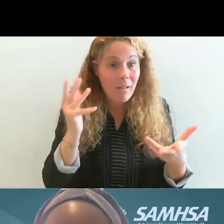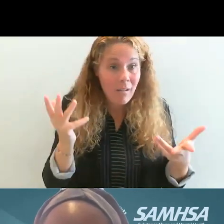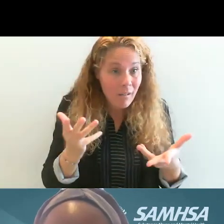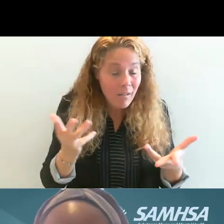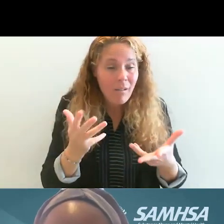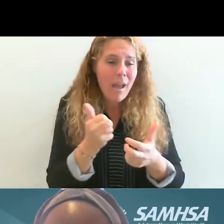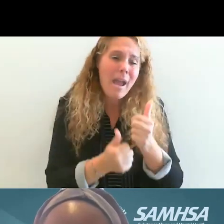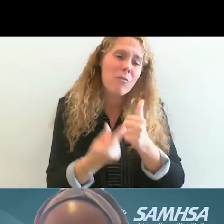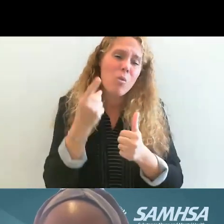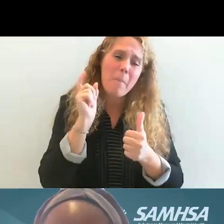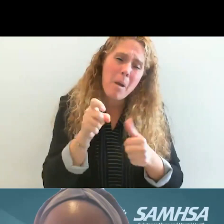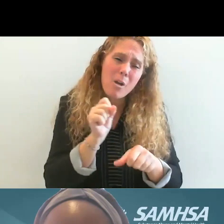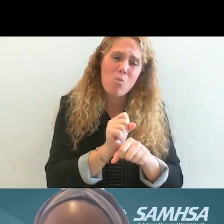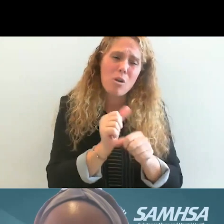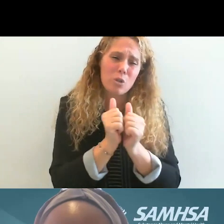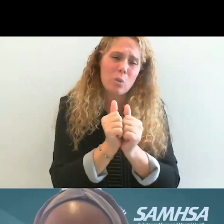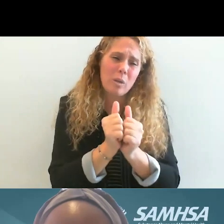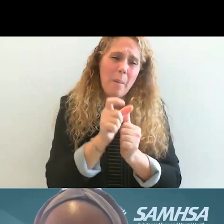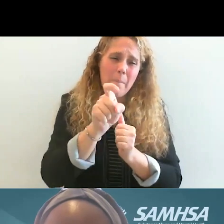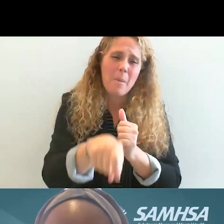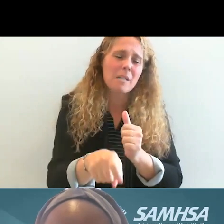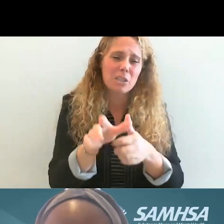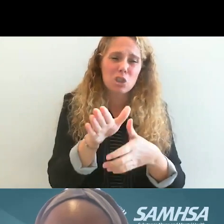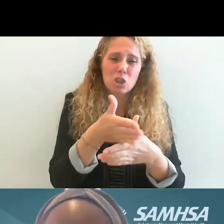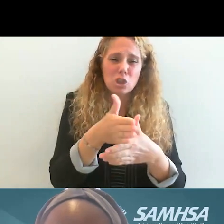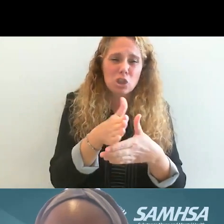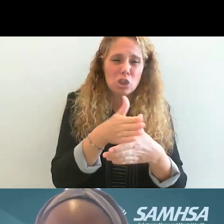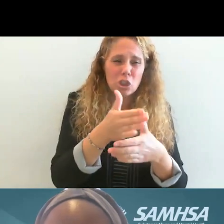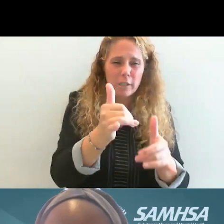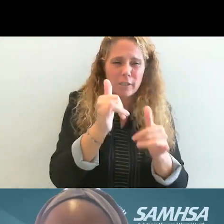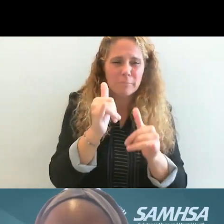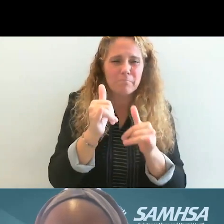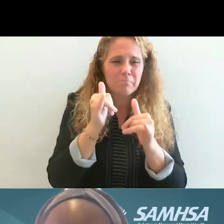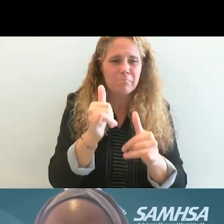IN IT TOGETHER AND YOU HAVE TO HAVE THE SHARED RESPONSIBILITY